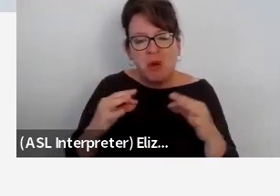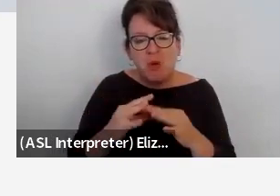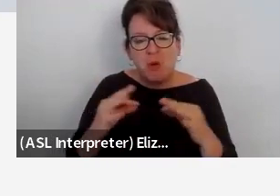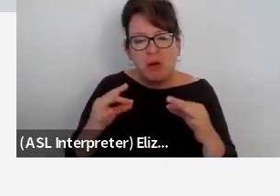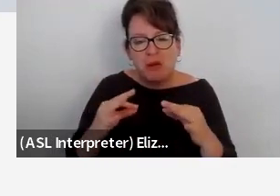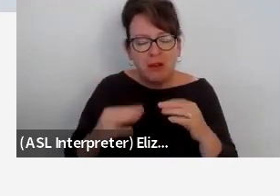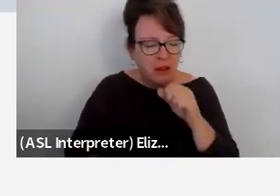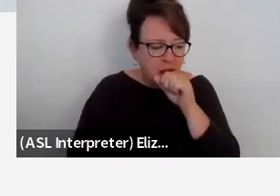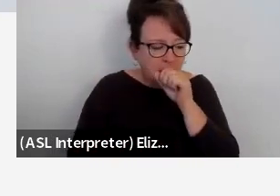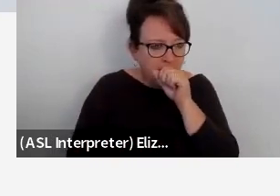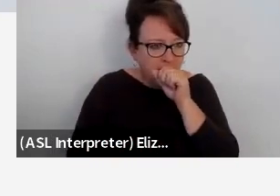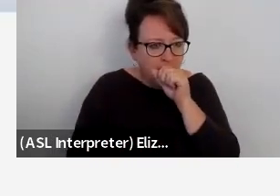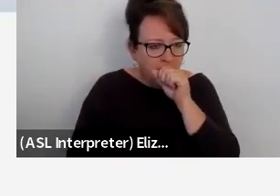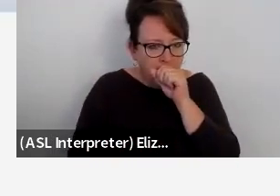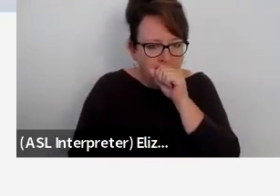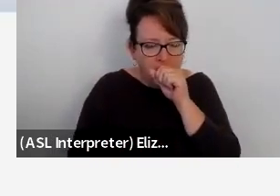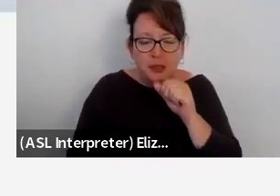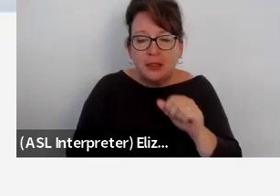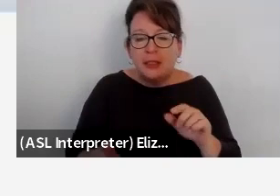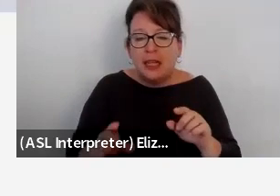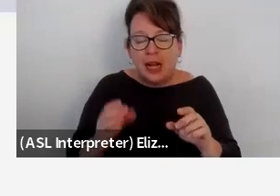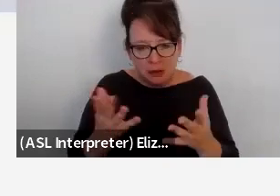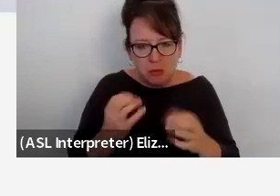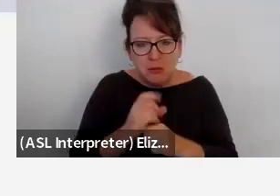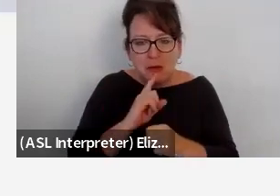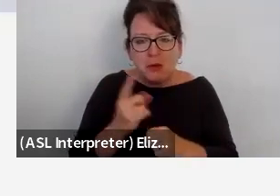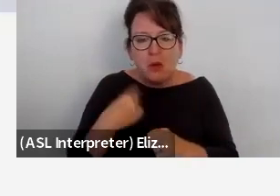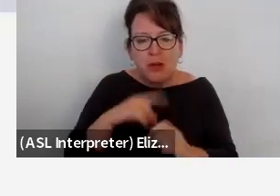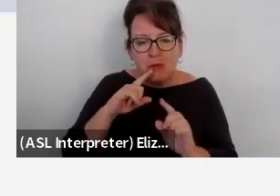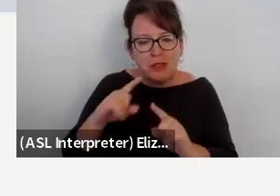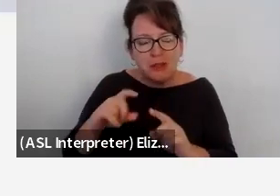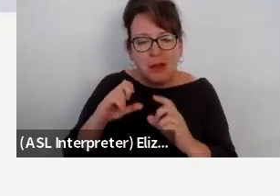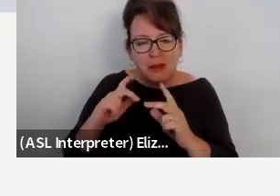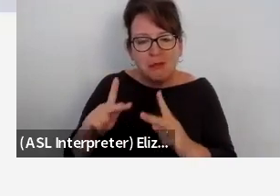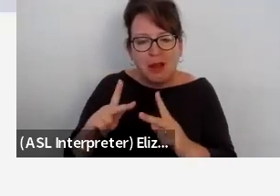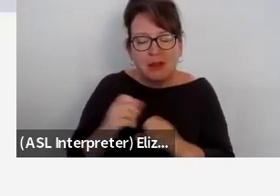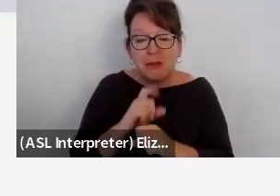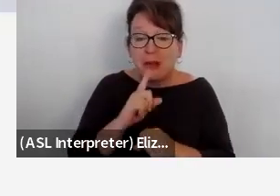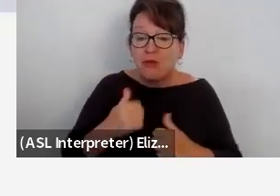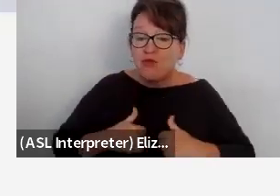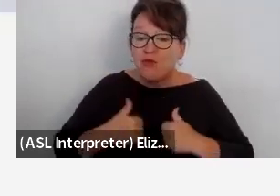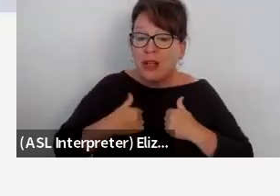And so for those stakeholders who have yet to conduct any planning or not ready to deploy their emission technology